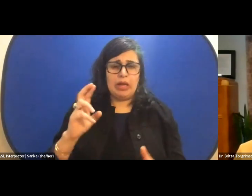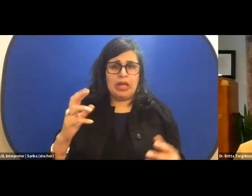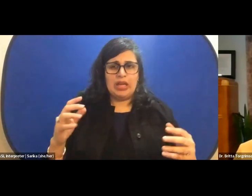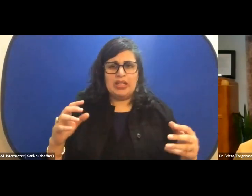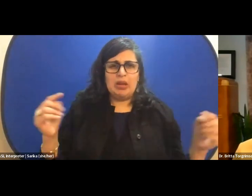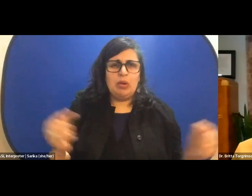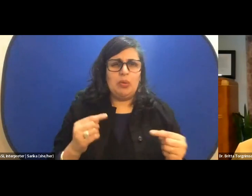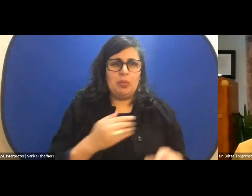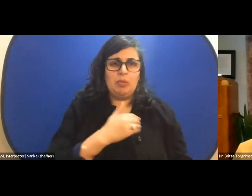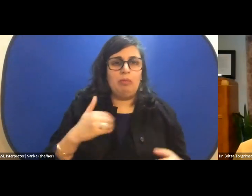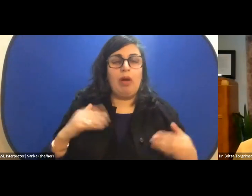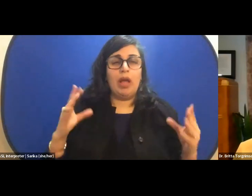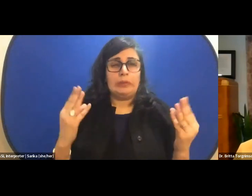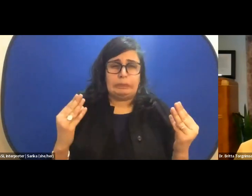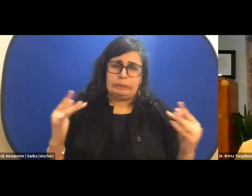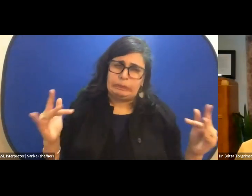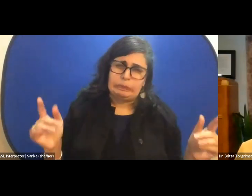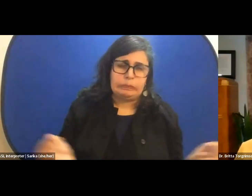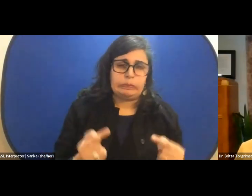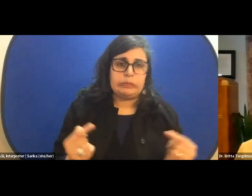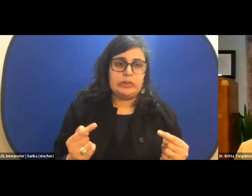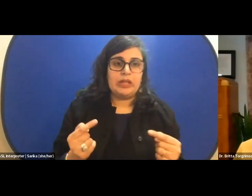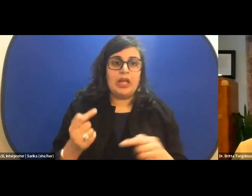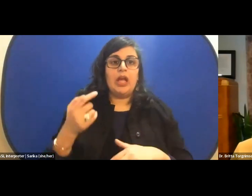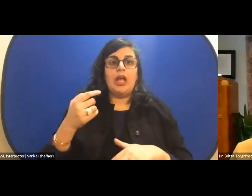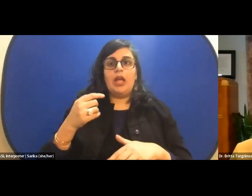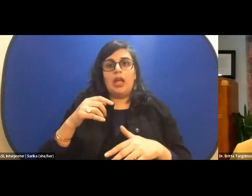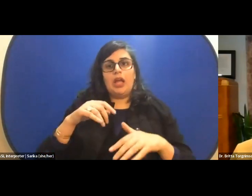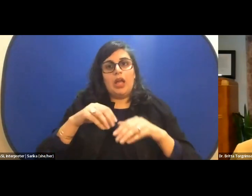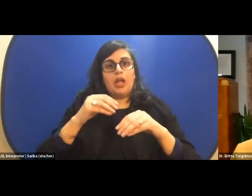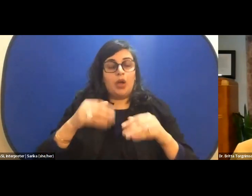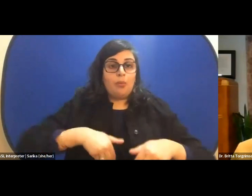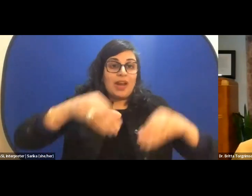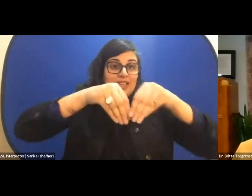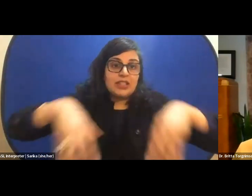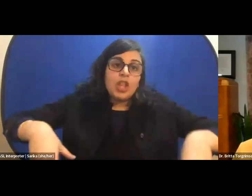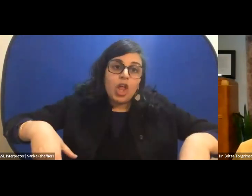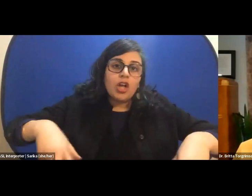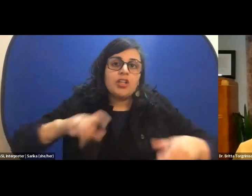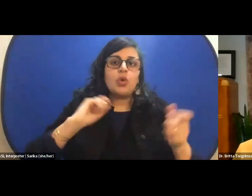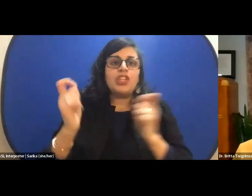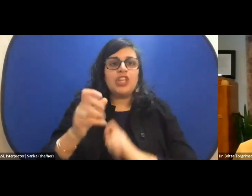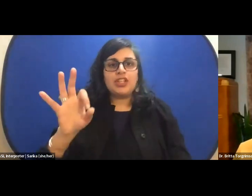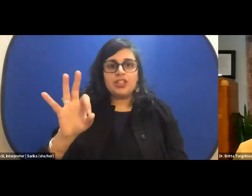uteruses report changing in menstrual cycles. Also debilitating mental